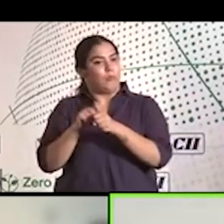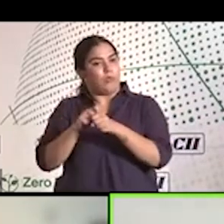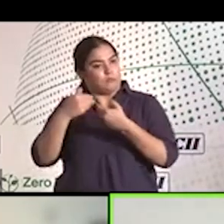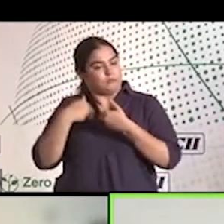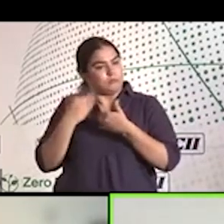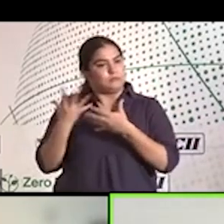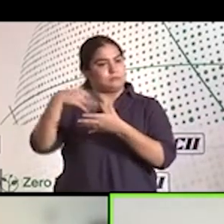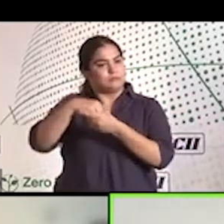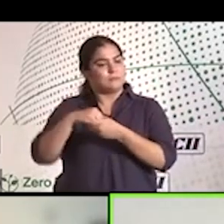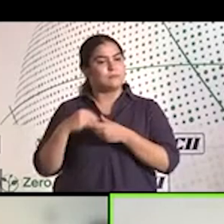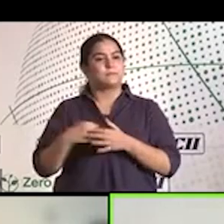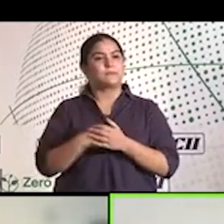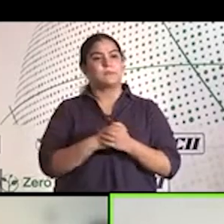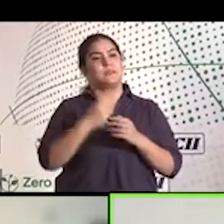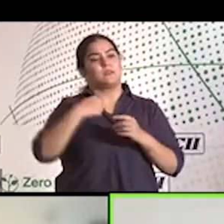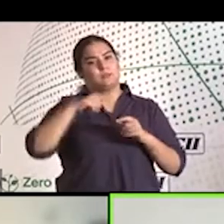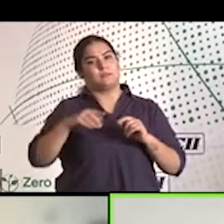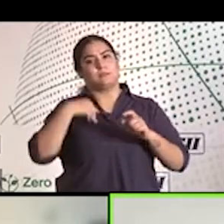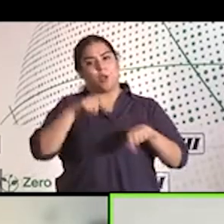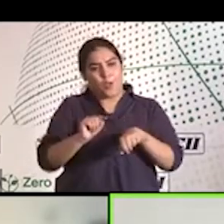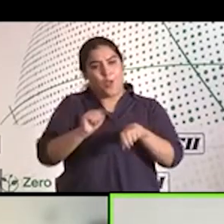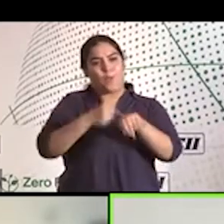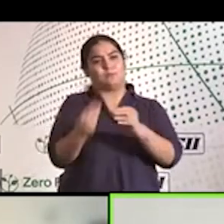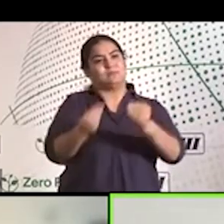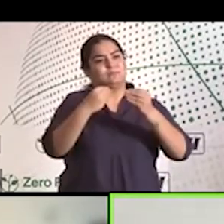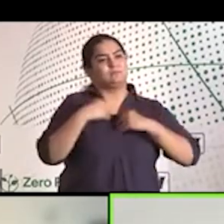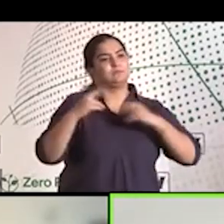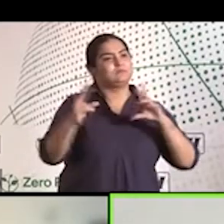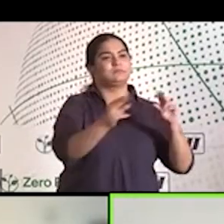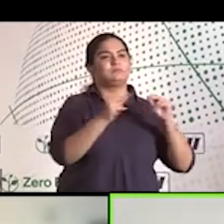I'm glad we are glad to have this opportunity to do this discussion today.